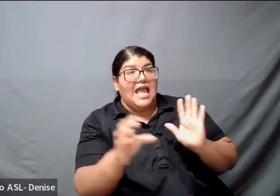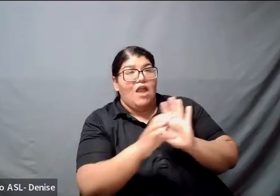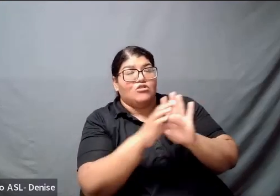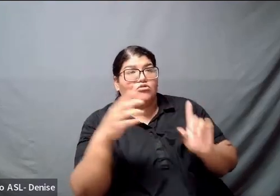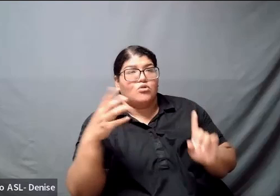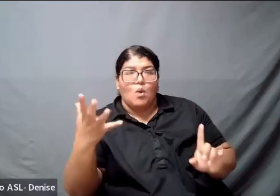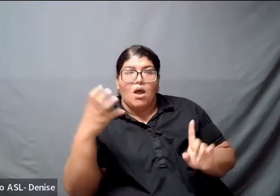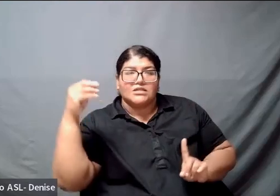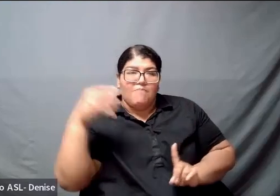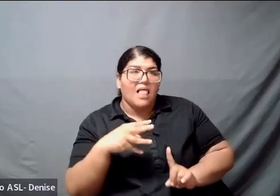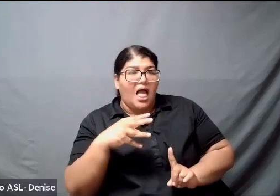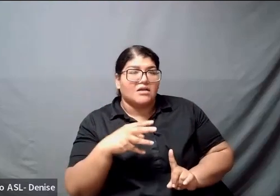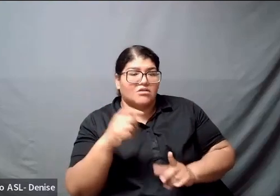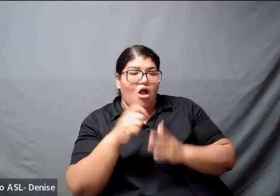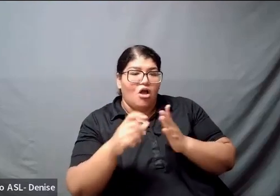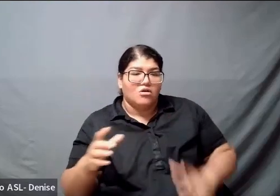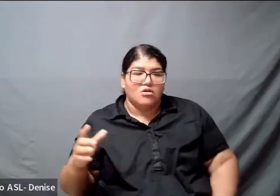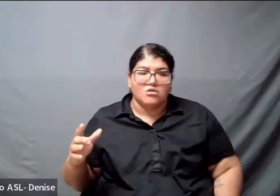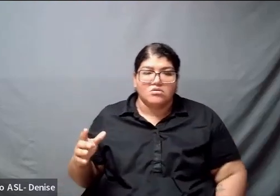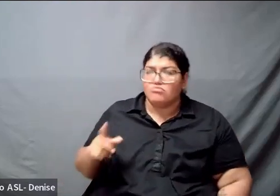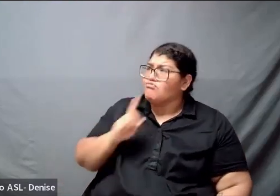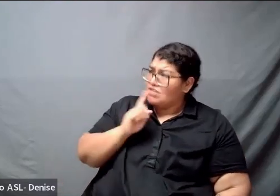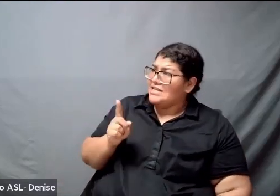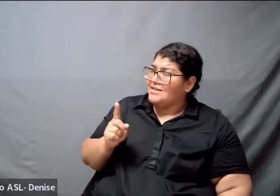Well the protagonist is one of as a kid, so Yeah.